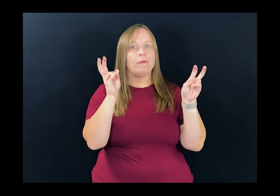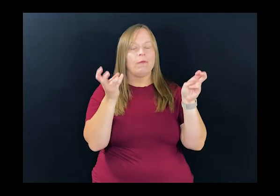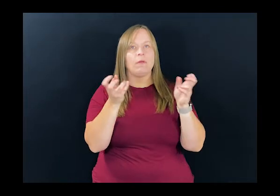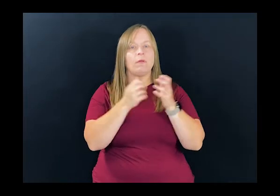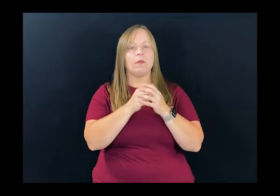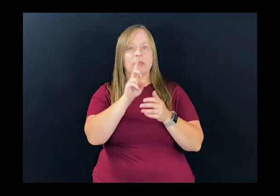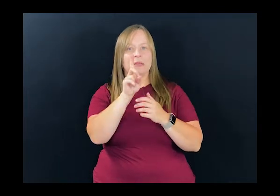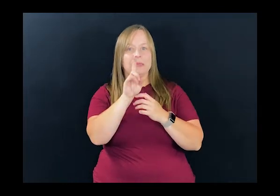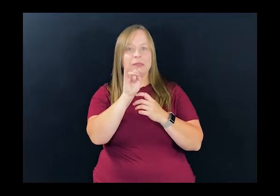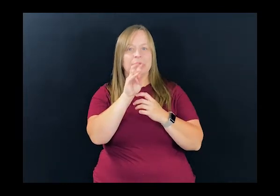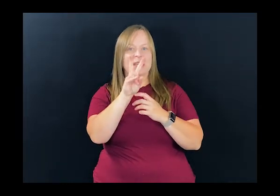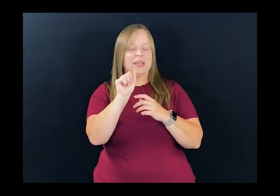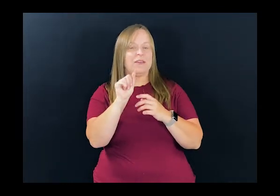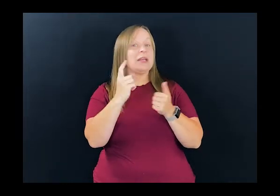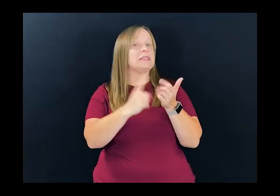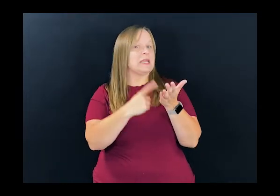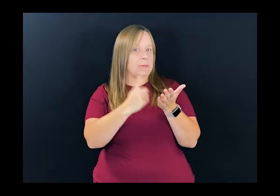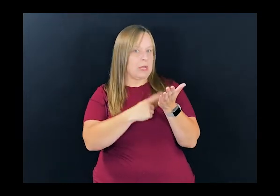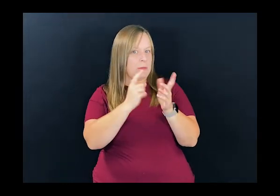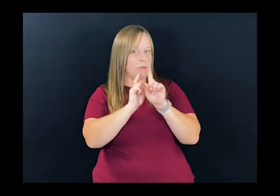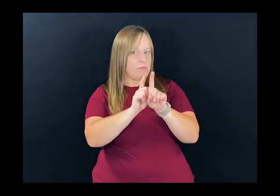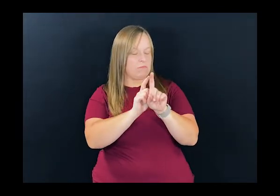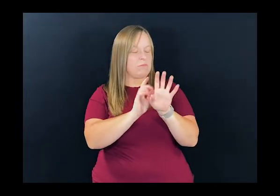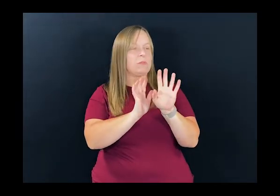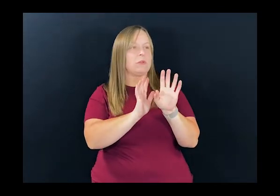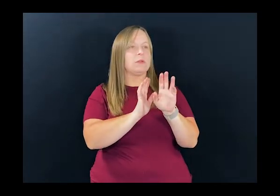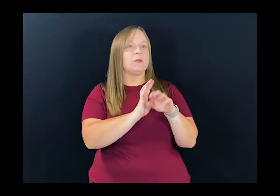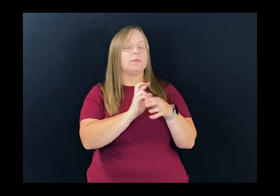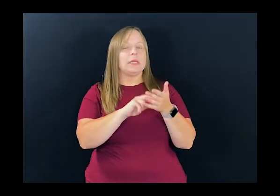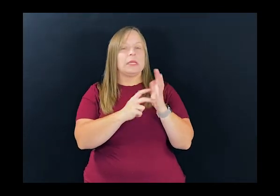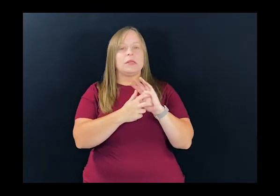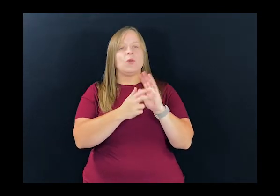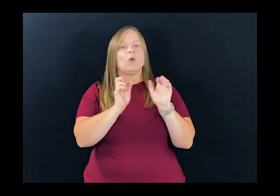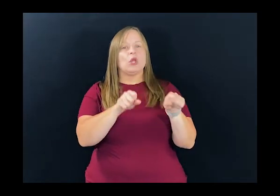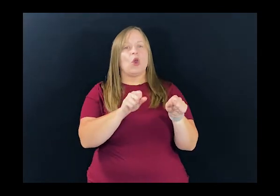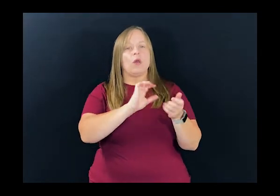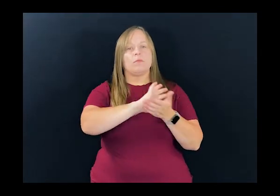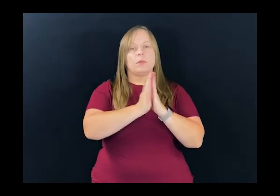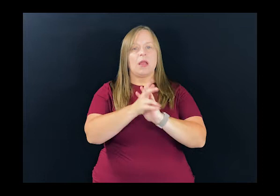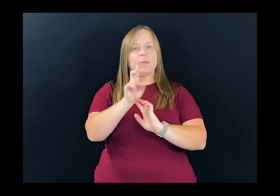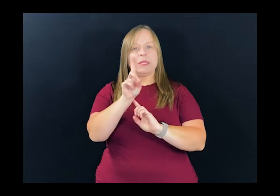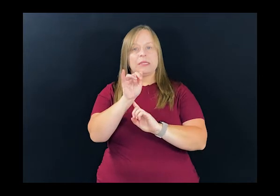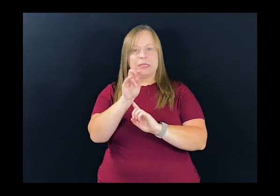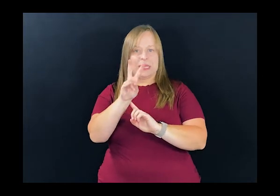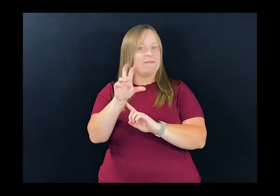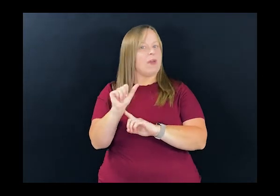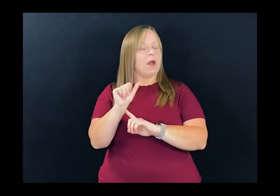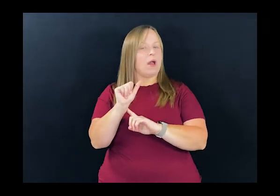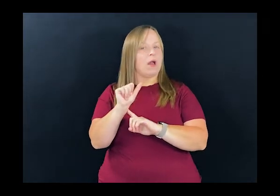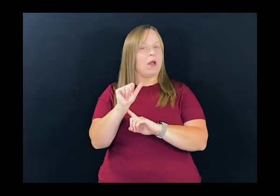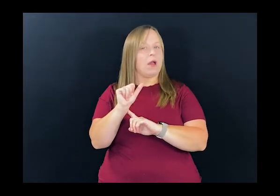what diva sometimes represent, but that we could be divas if we wanted to be.